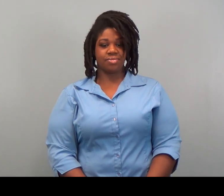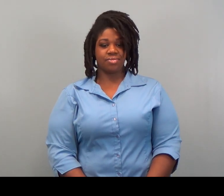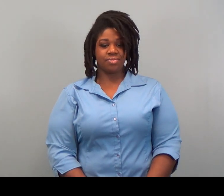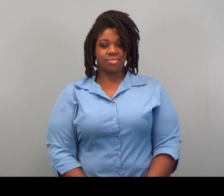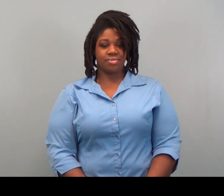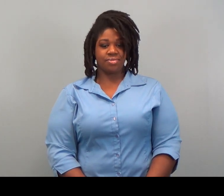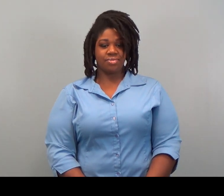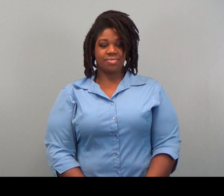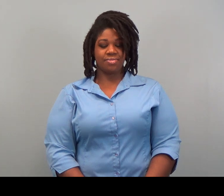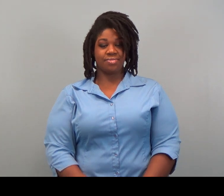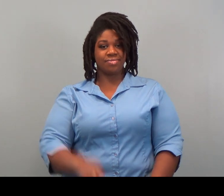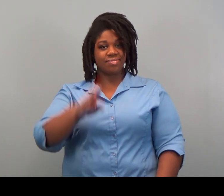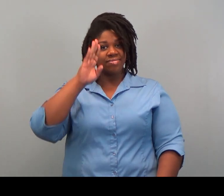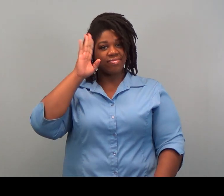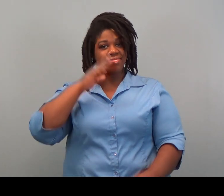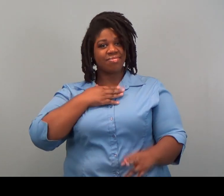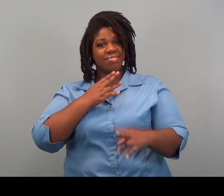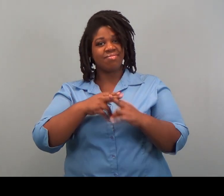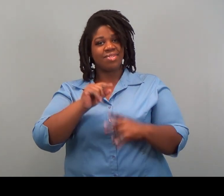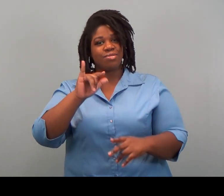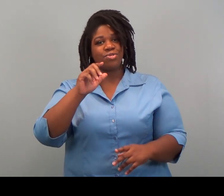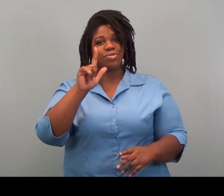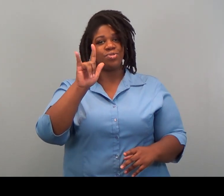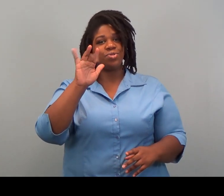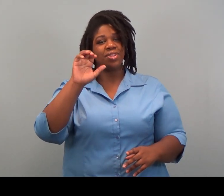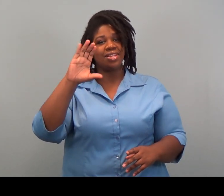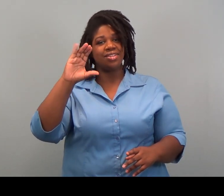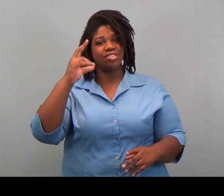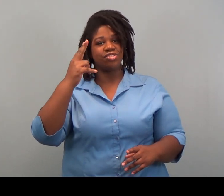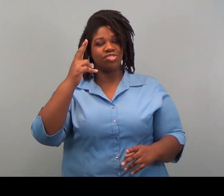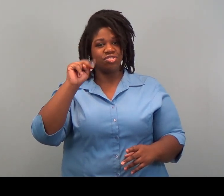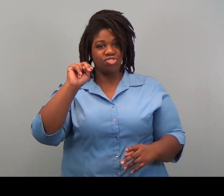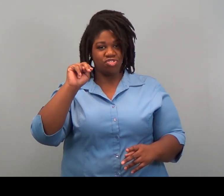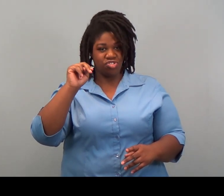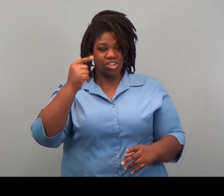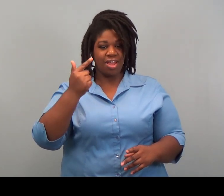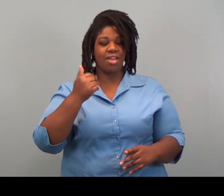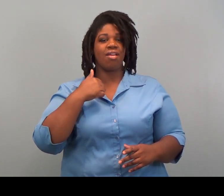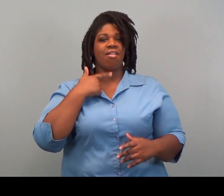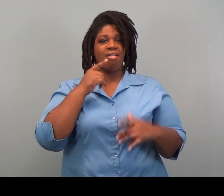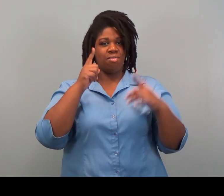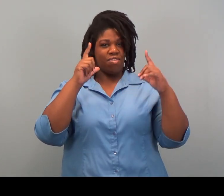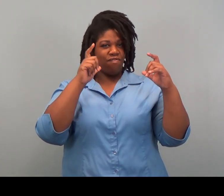Hi. My name is Julia Cheng and I was a photojournalist for about 16 years